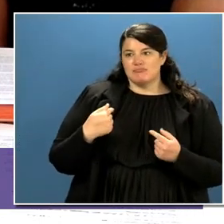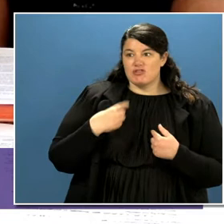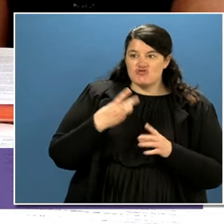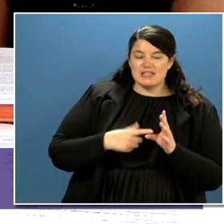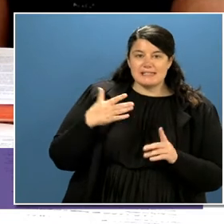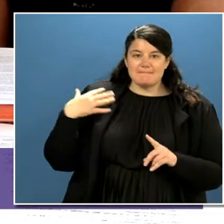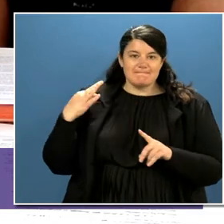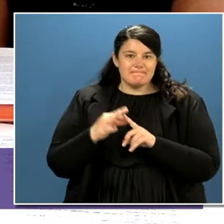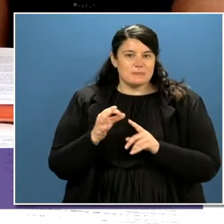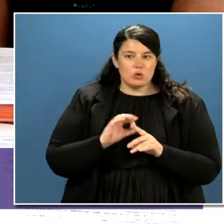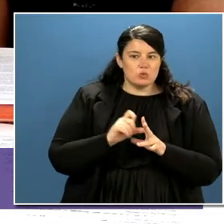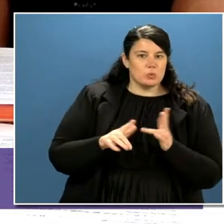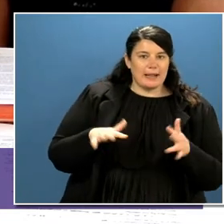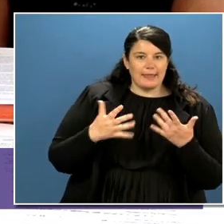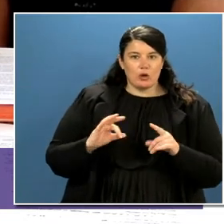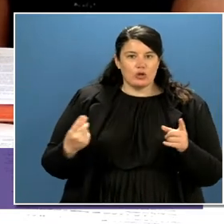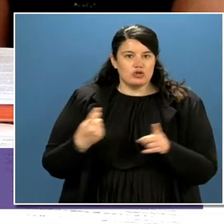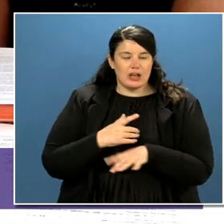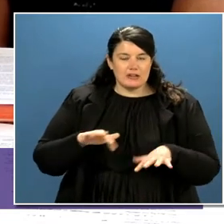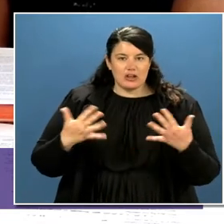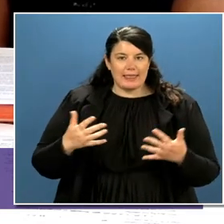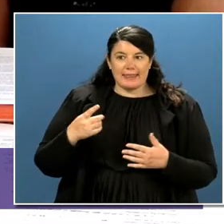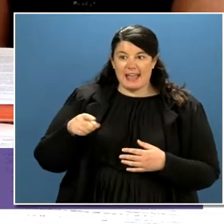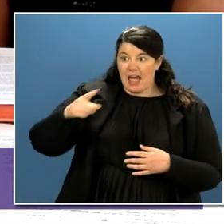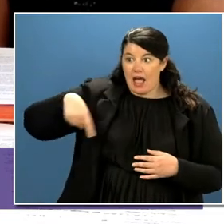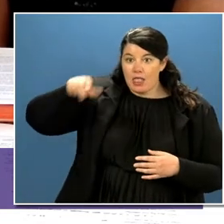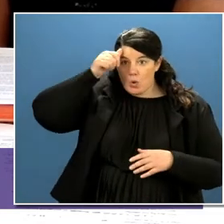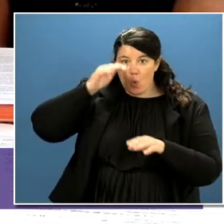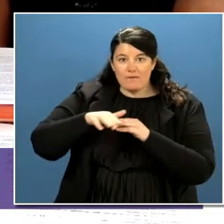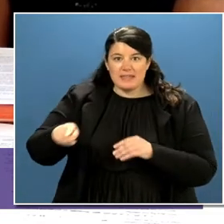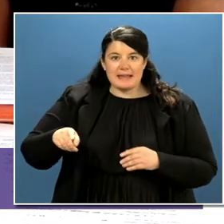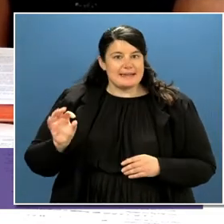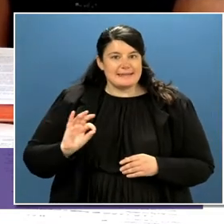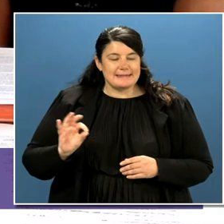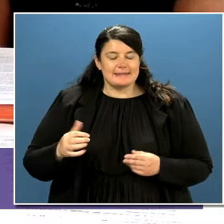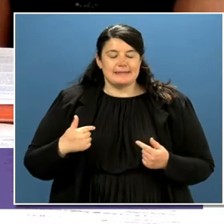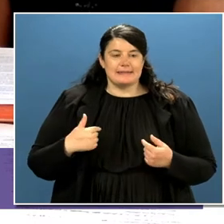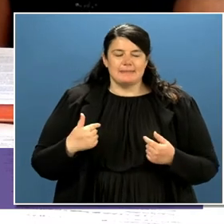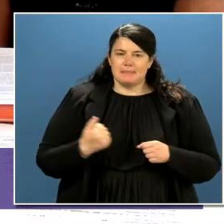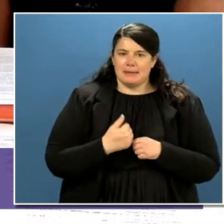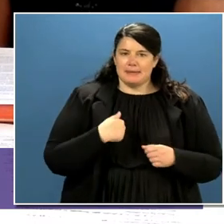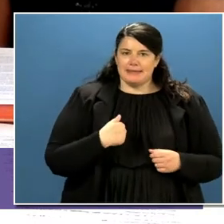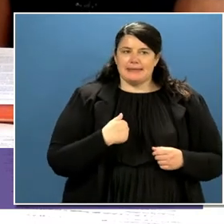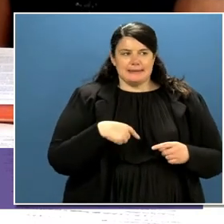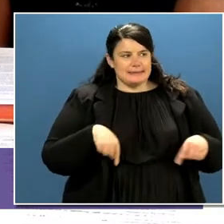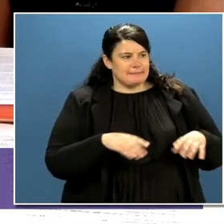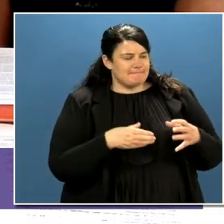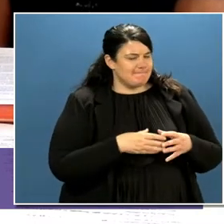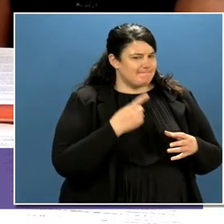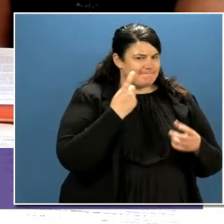And it really got us thinking around the faults around it, and for a plan to